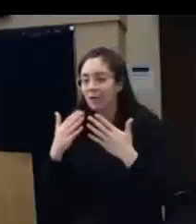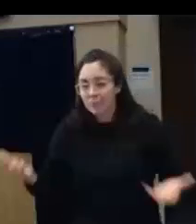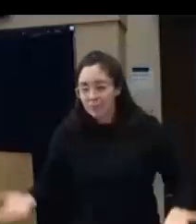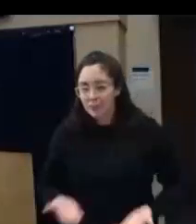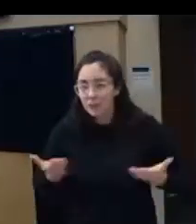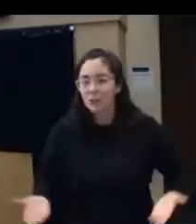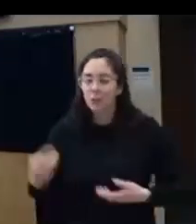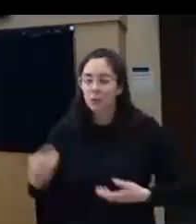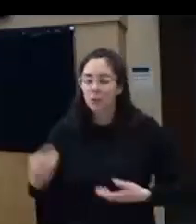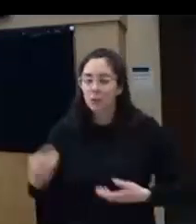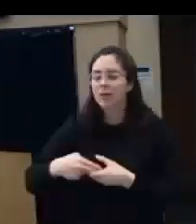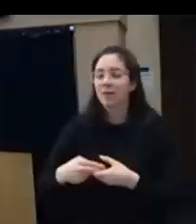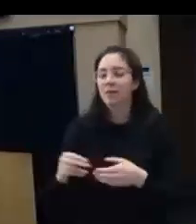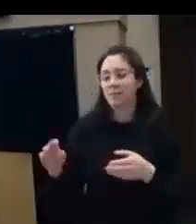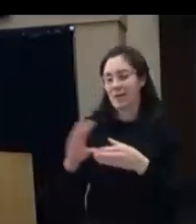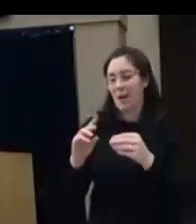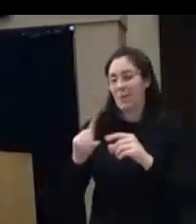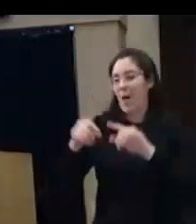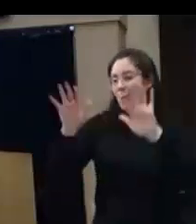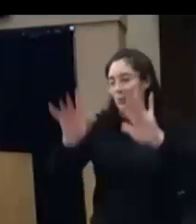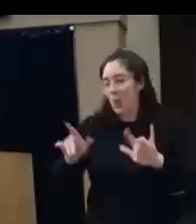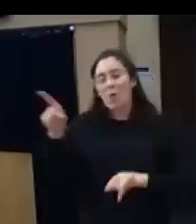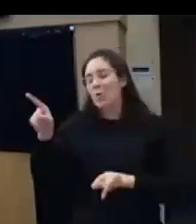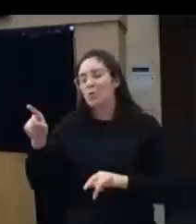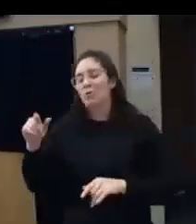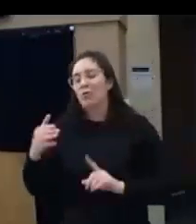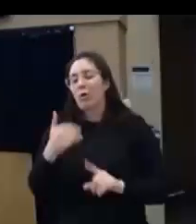I would make a comment about the snow but you're from Toronto so you probably have it worse than